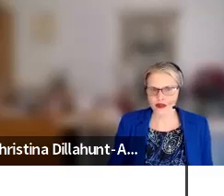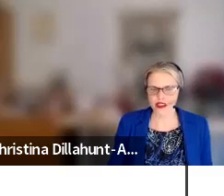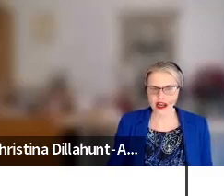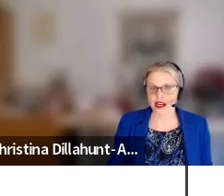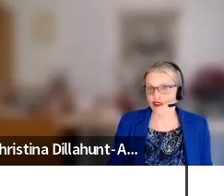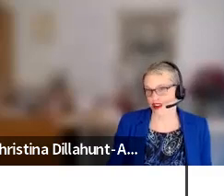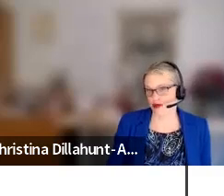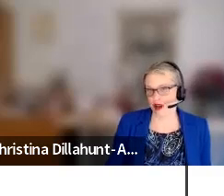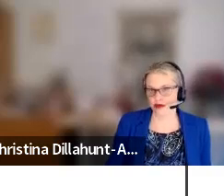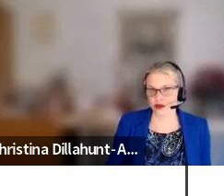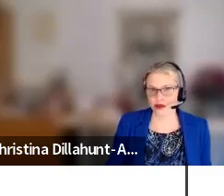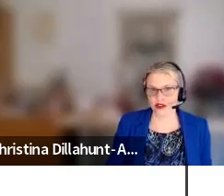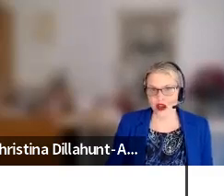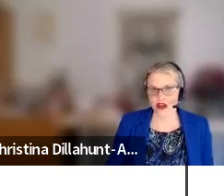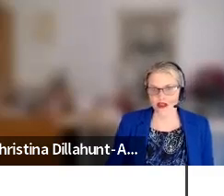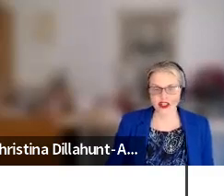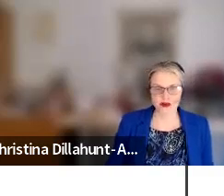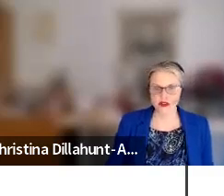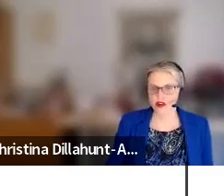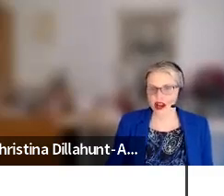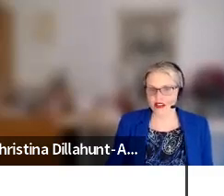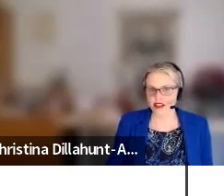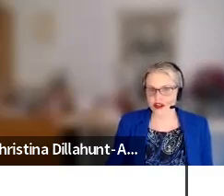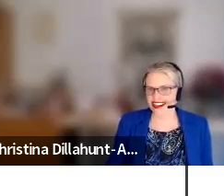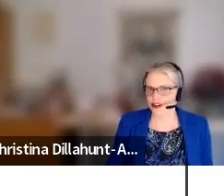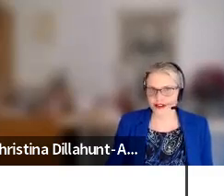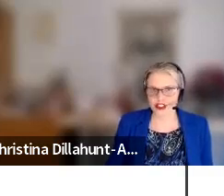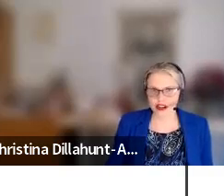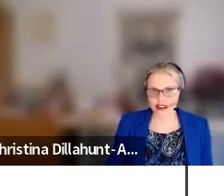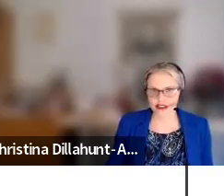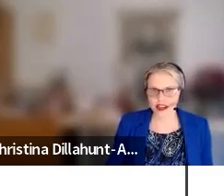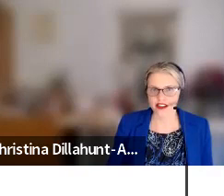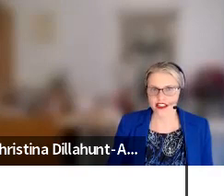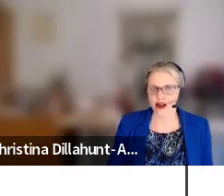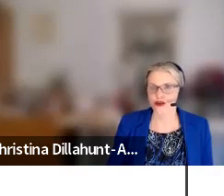And something that I never thought about before was, some of these motor vehicle accidents are hitting livestock, right?